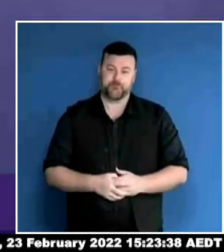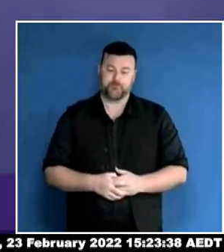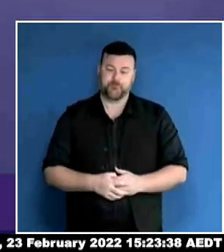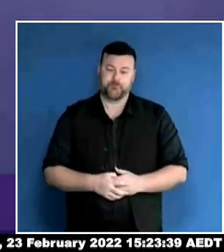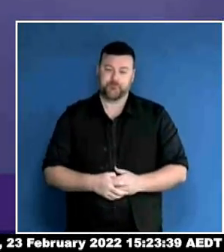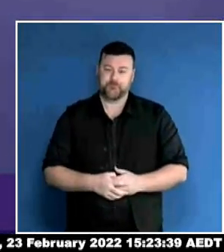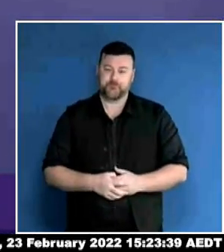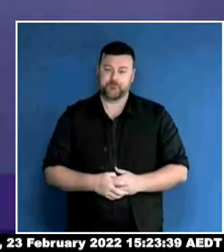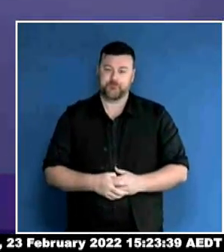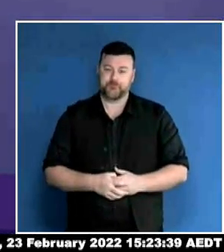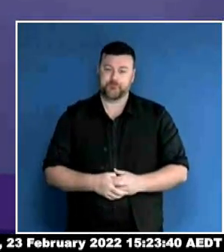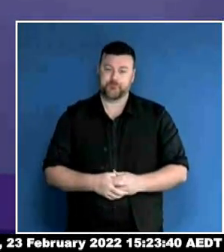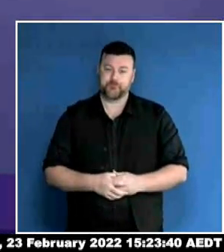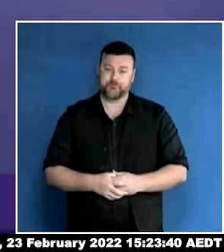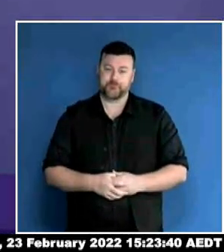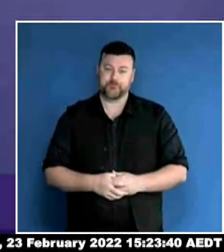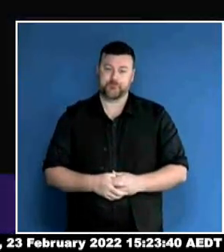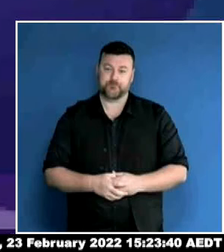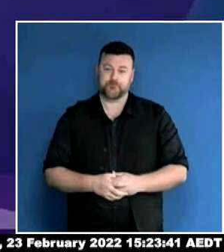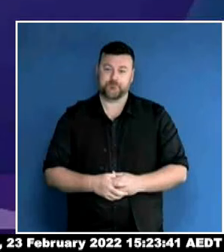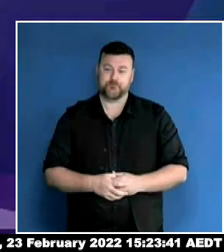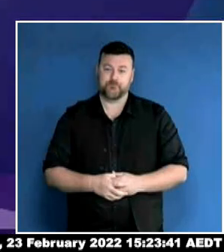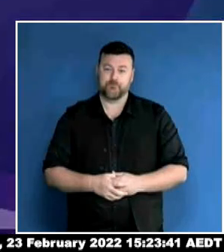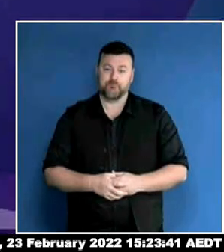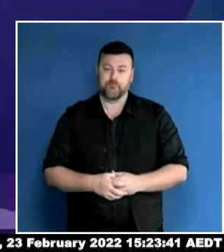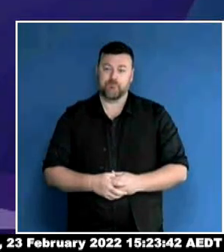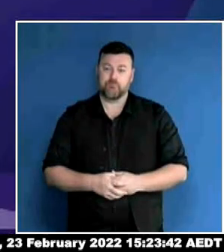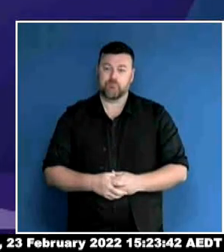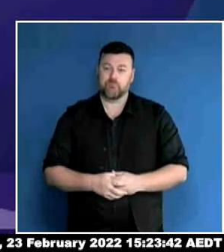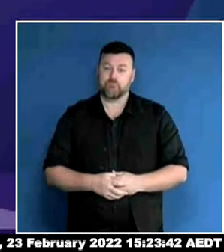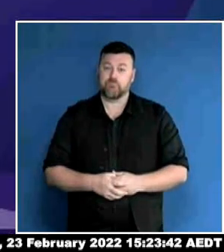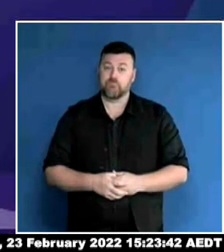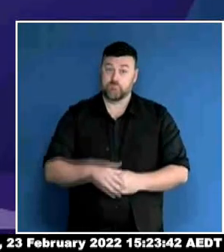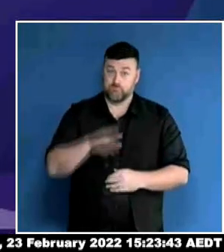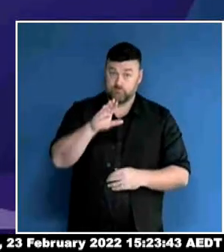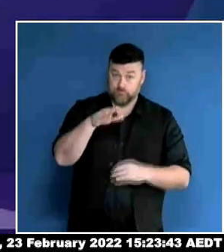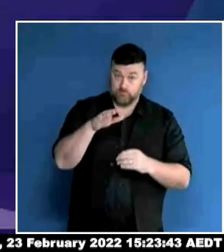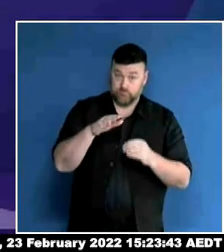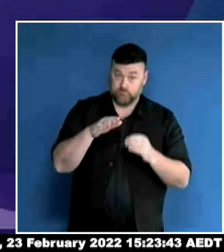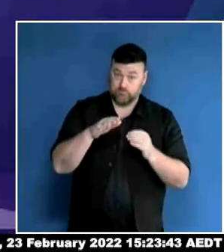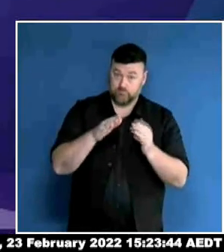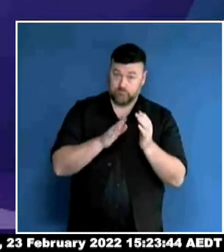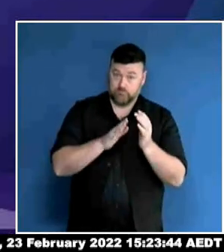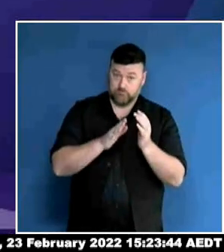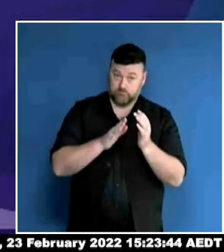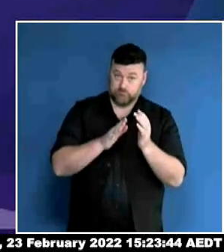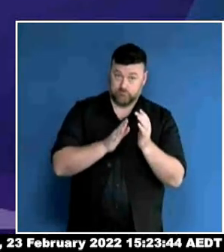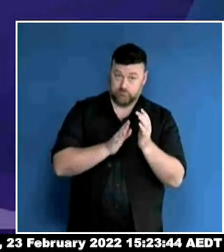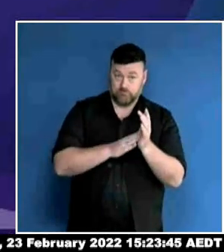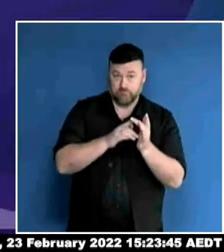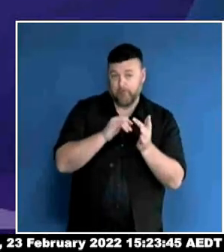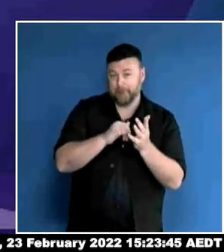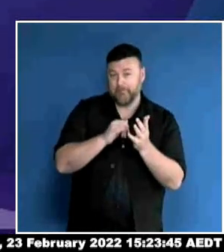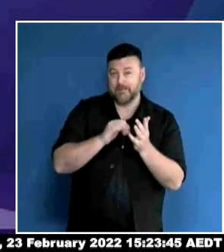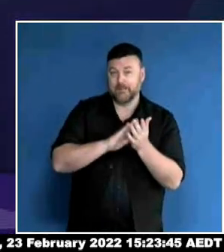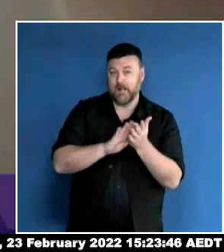Ms Hunter, is there anything that you wish to say at this point? Not from my part, no. All right.